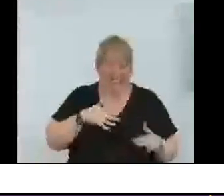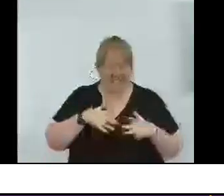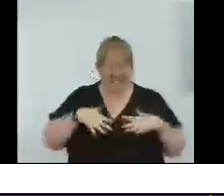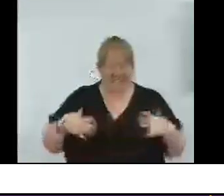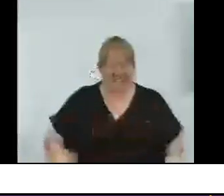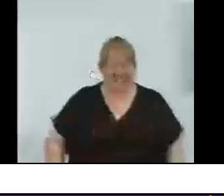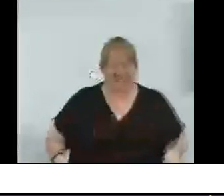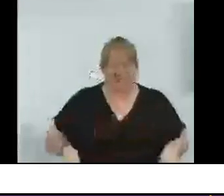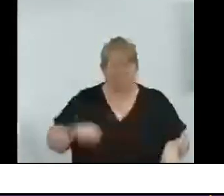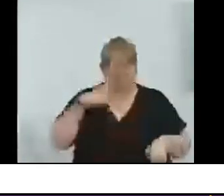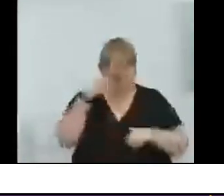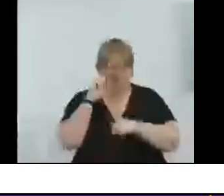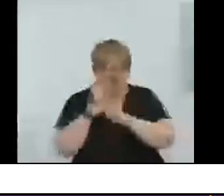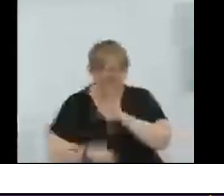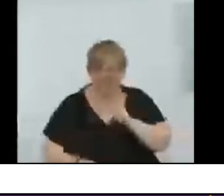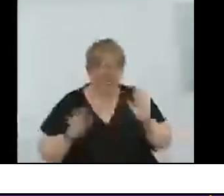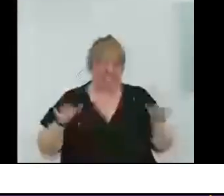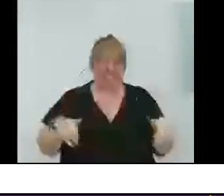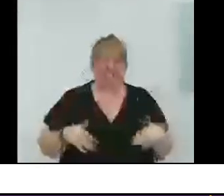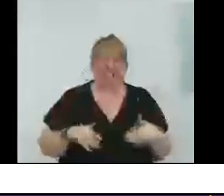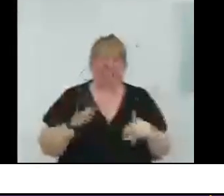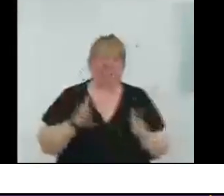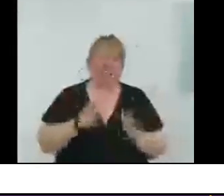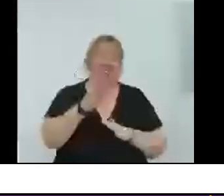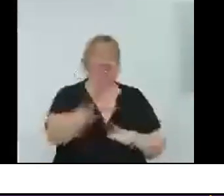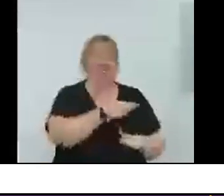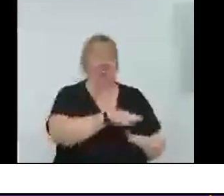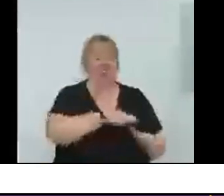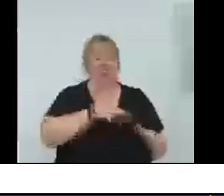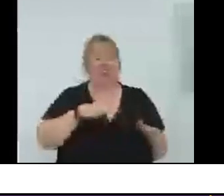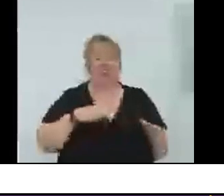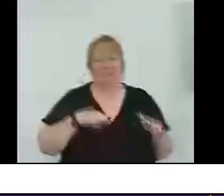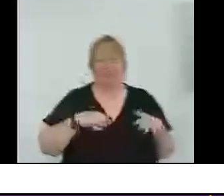You know, you have to go for the, well, medical grade stuff beforehand.